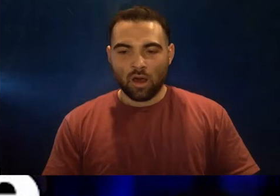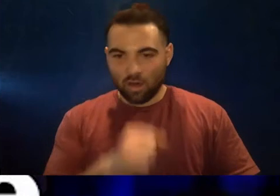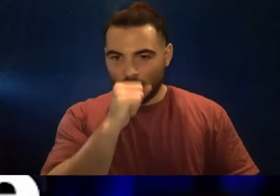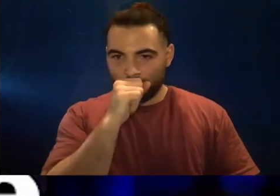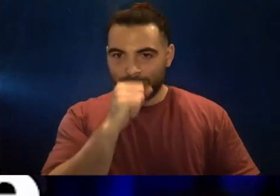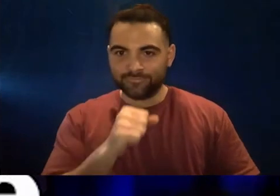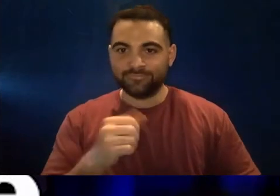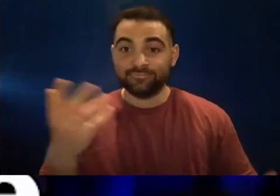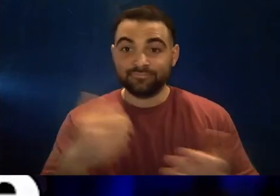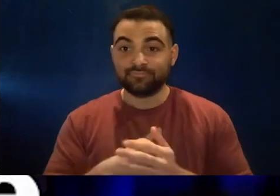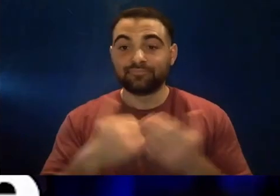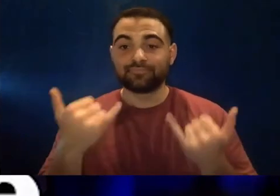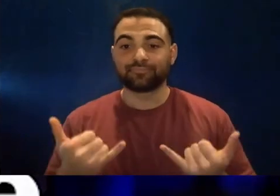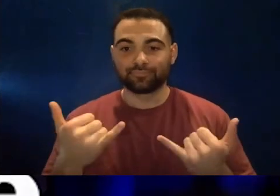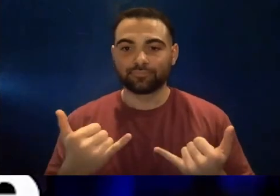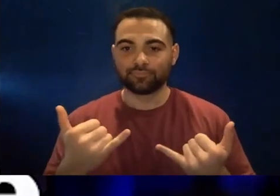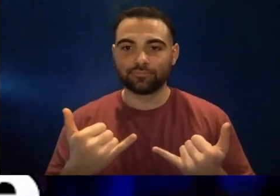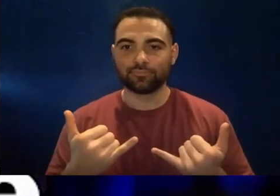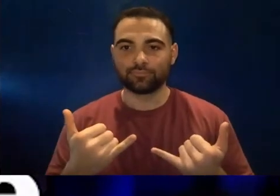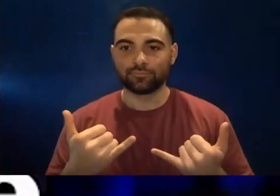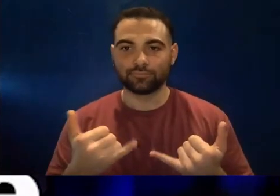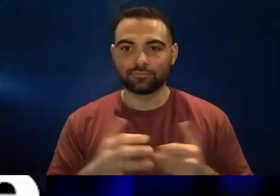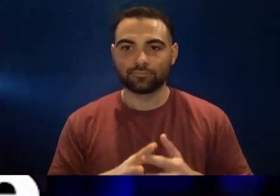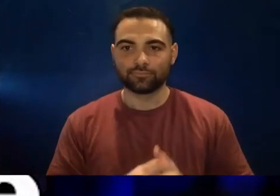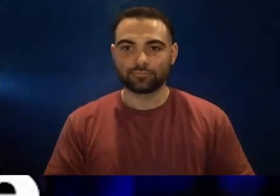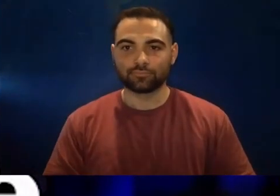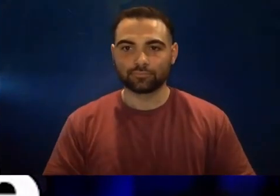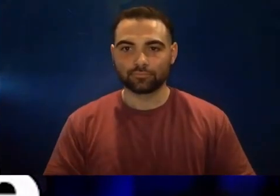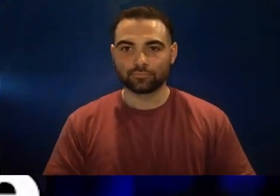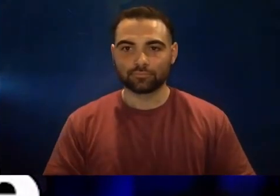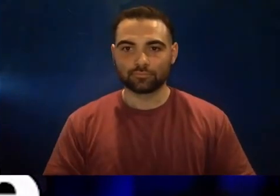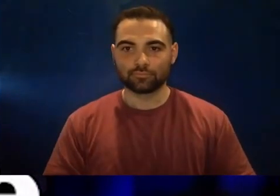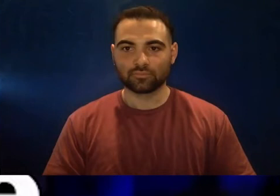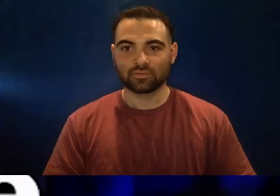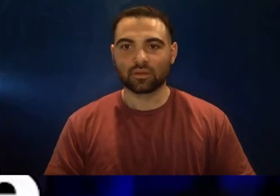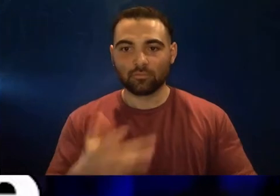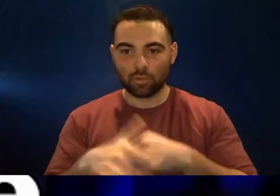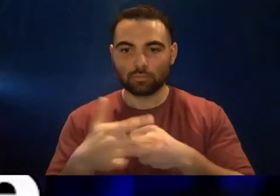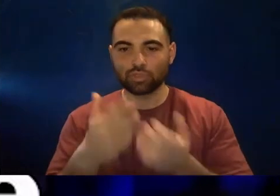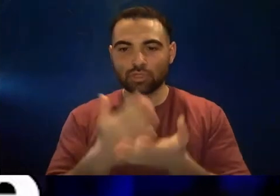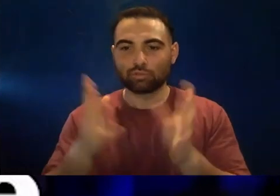Well currently, it's... it's available on some streaming services,